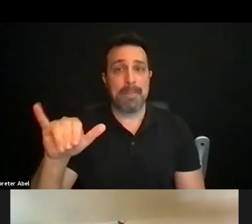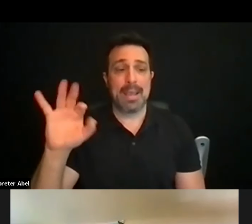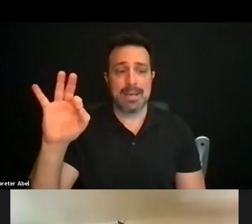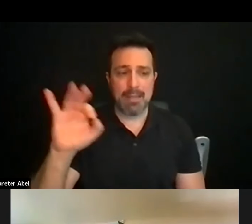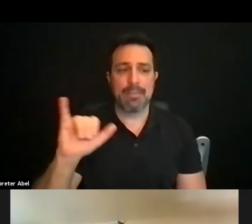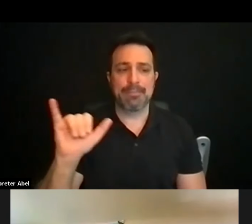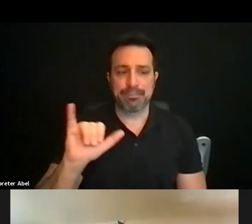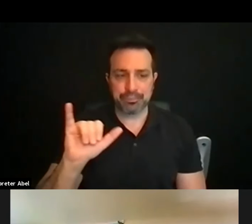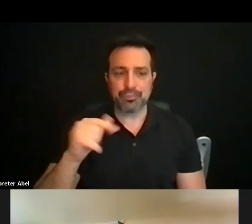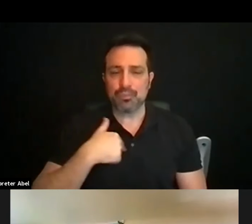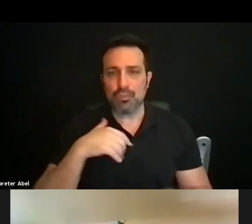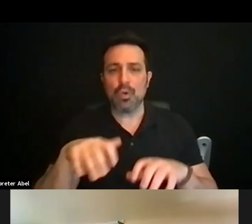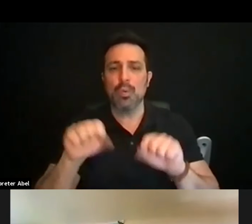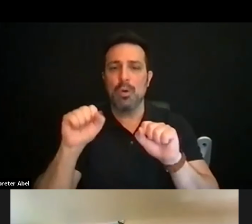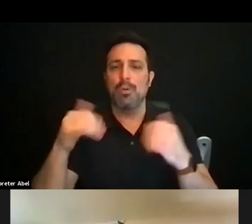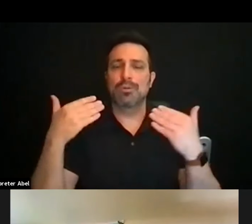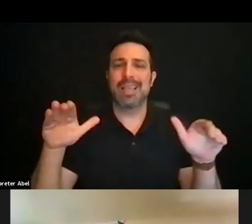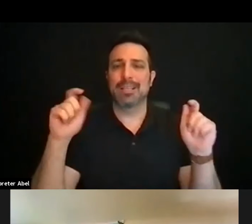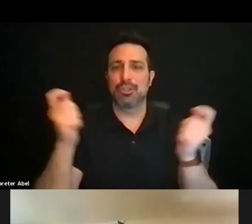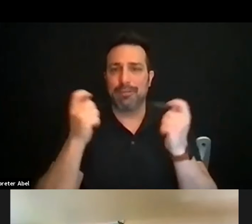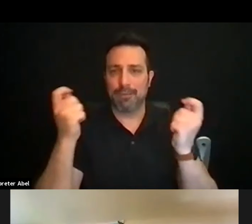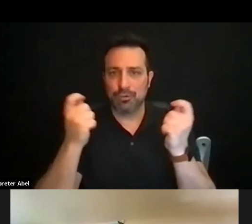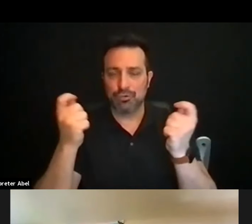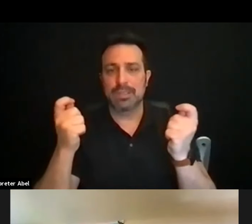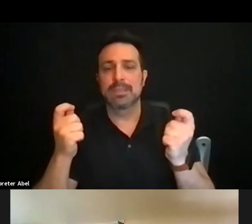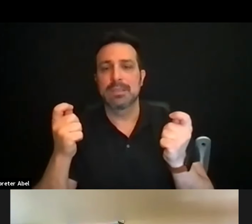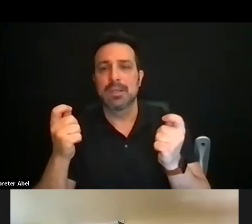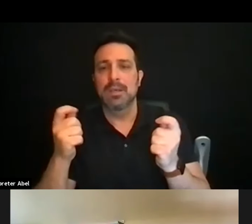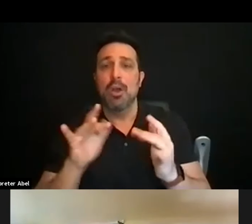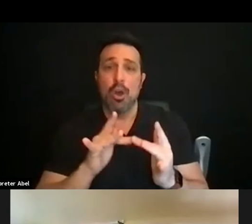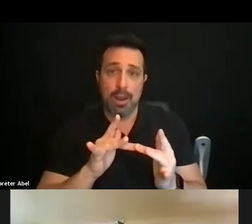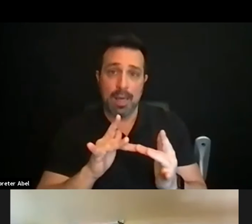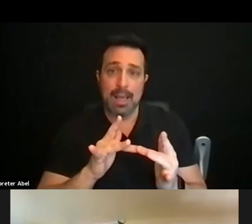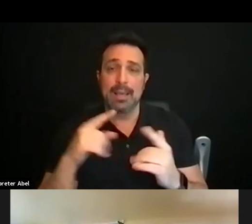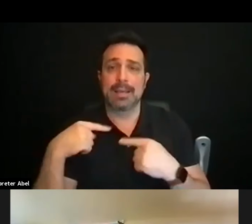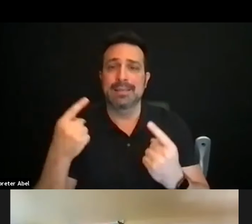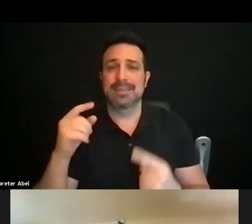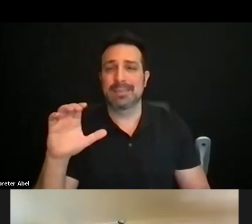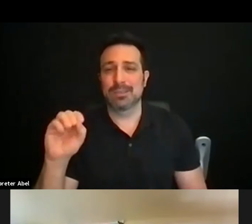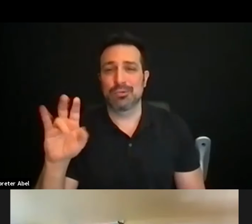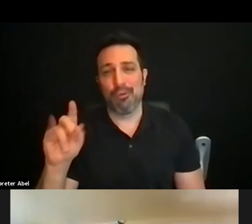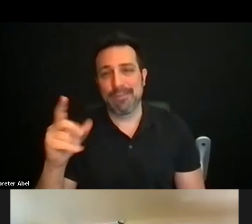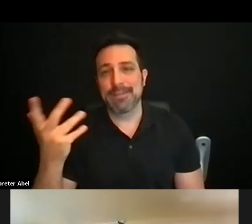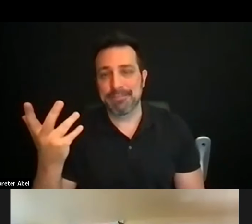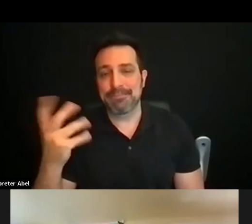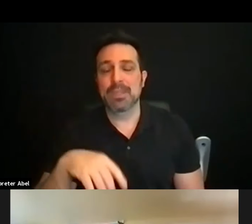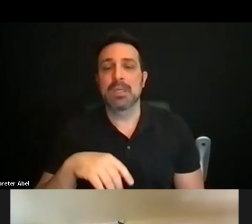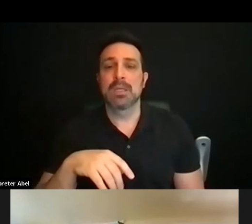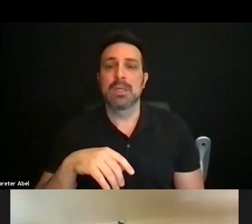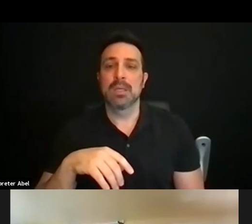coming up on May 29th which is going to be a big one